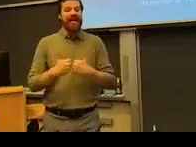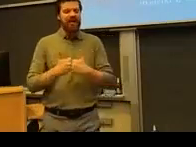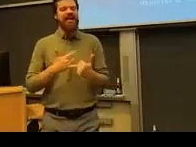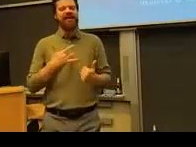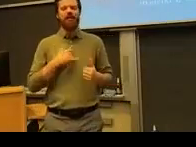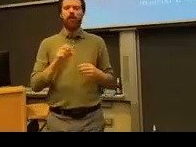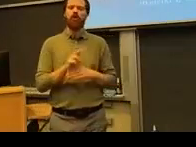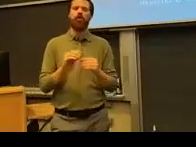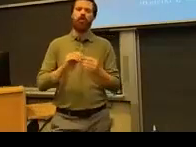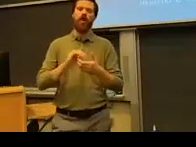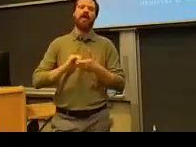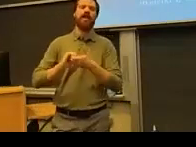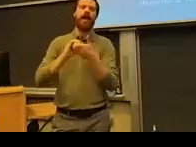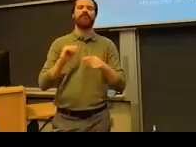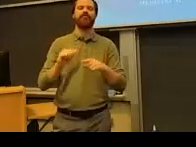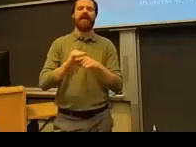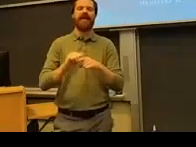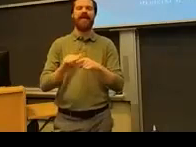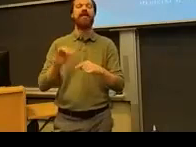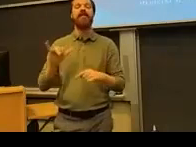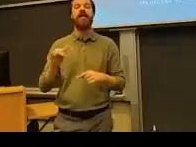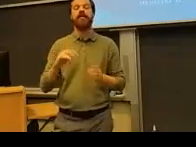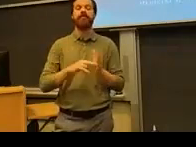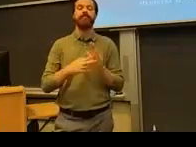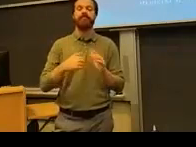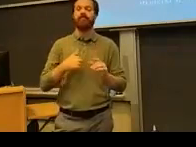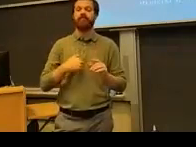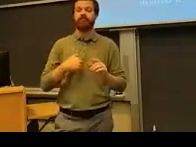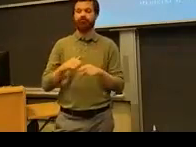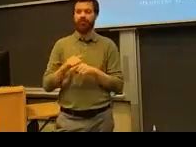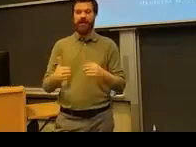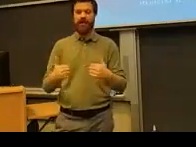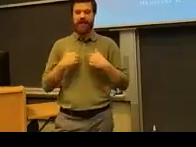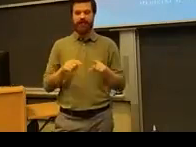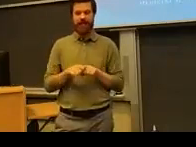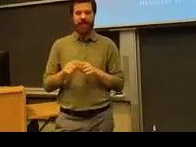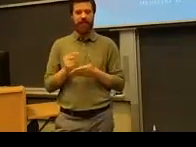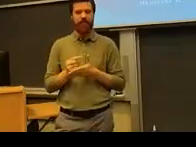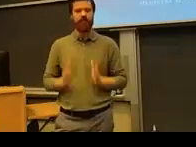training and what I mean by that is there are trainings that I have as a therapist um that